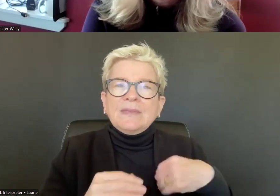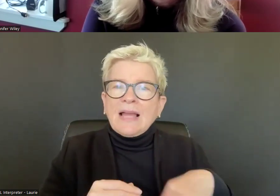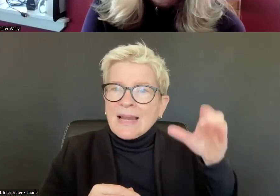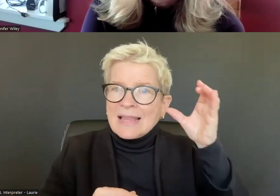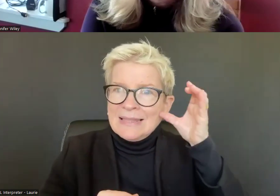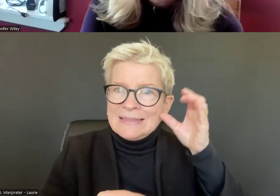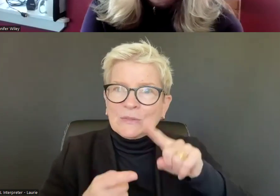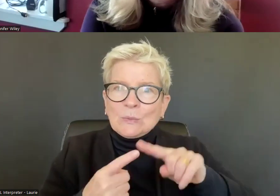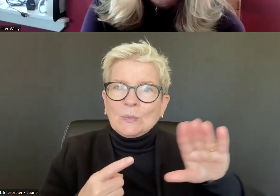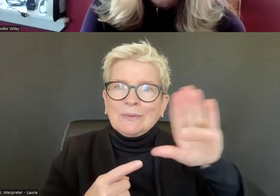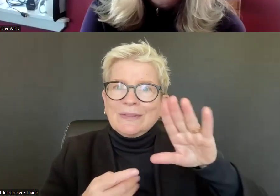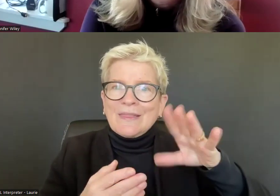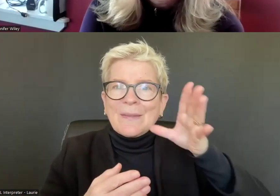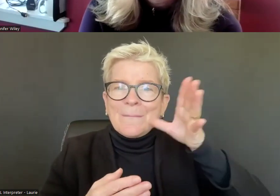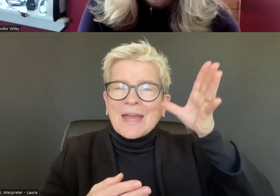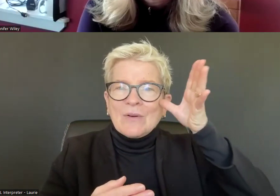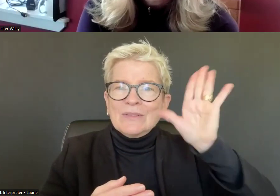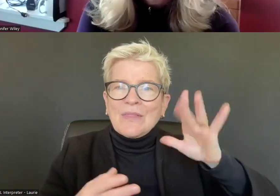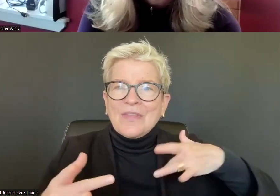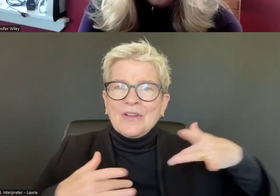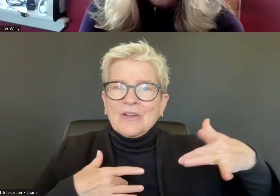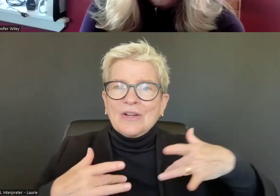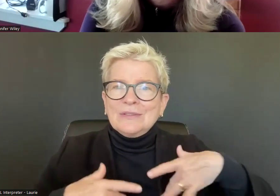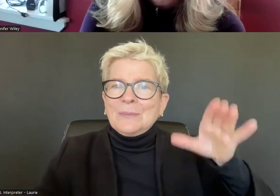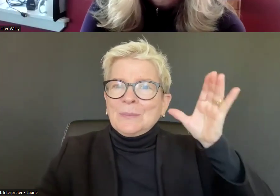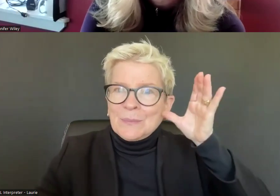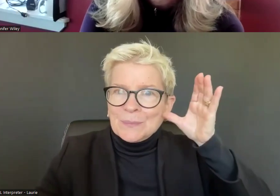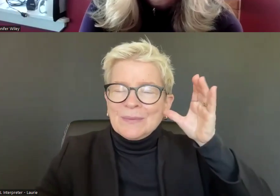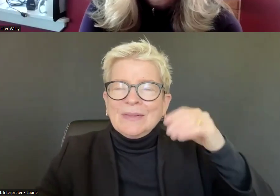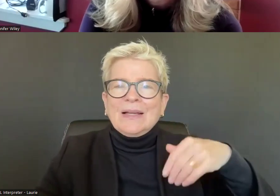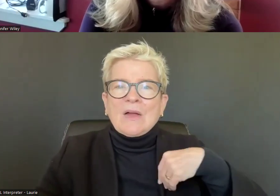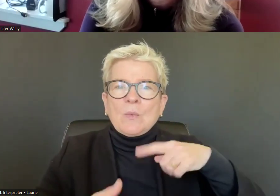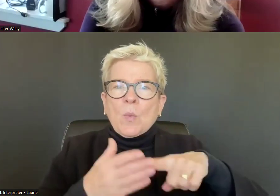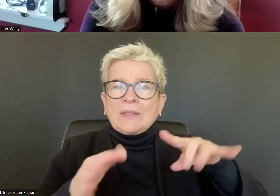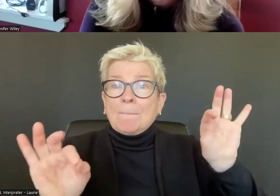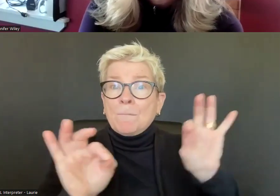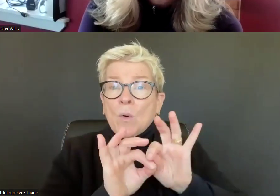and listen to their concerns, listen to what's important to them so that we can